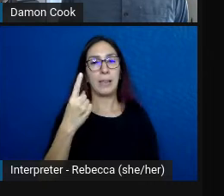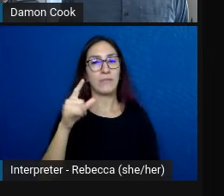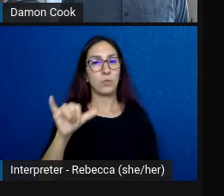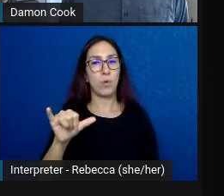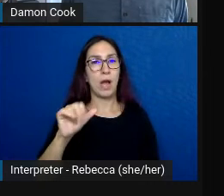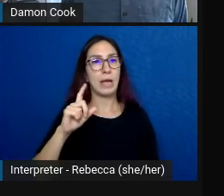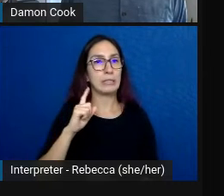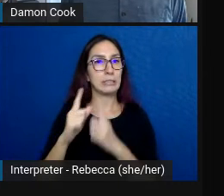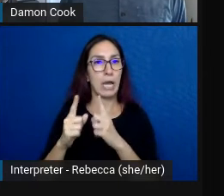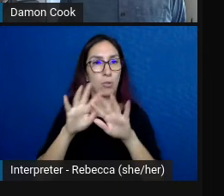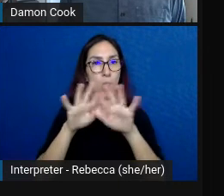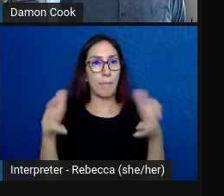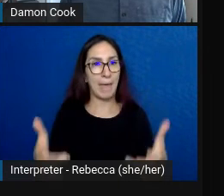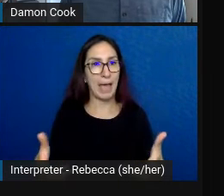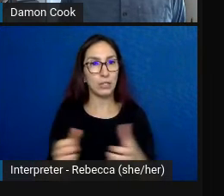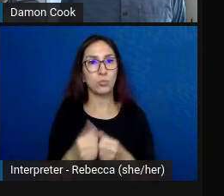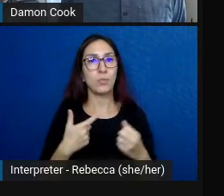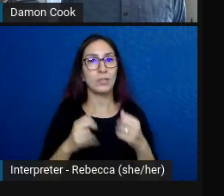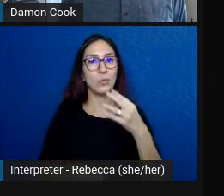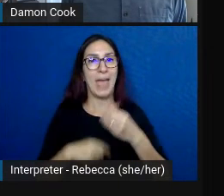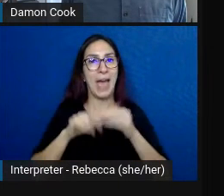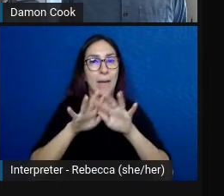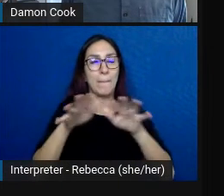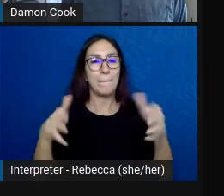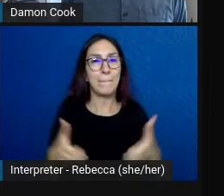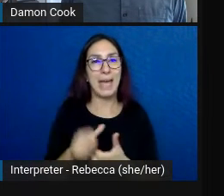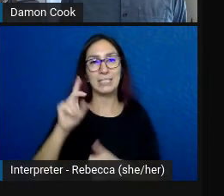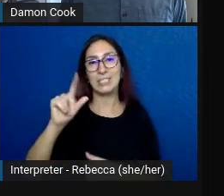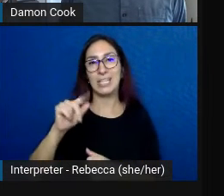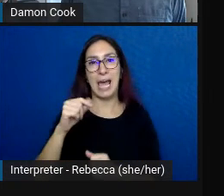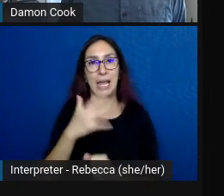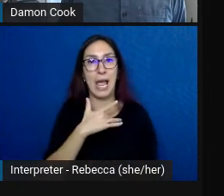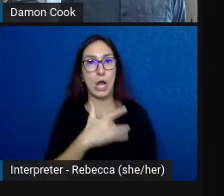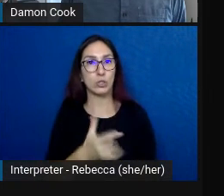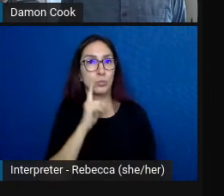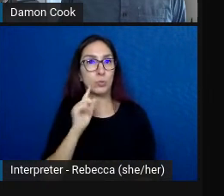to add the package's data attributes to target the show and hide action triggers.